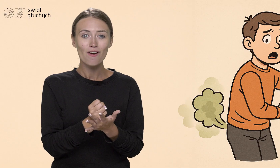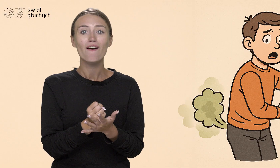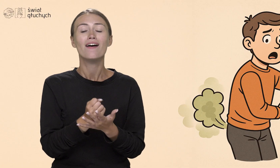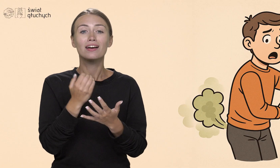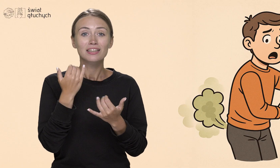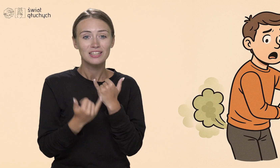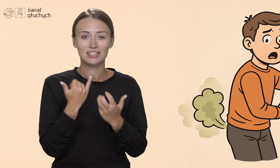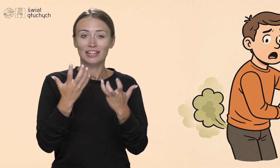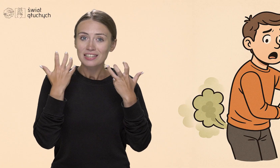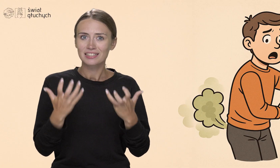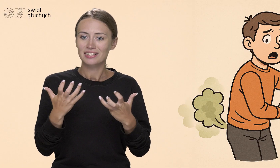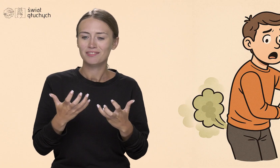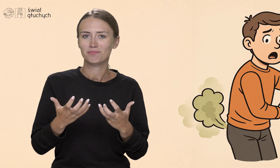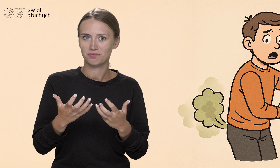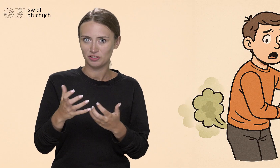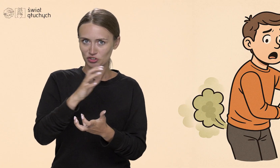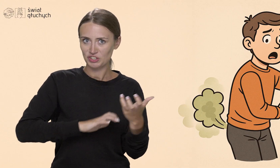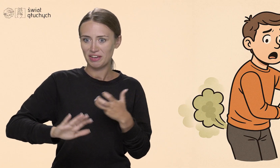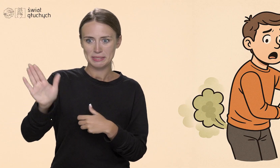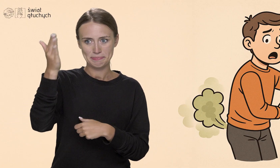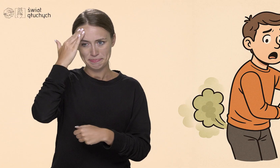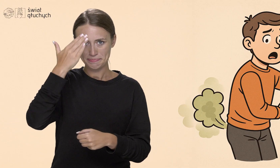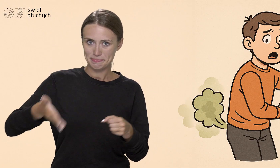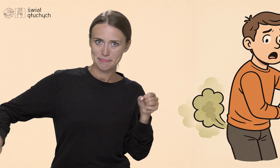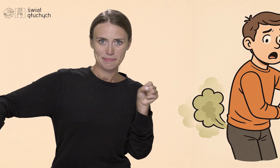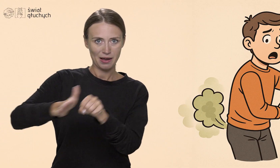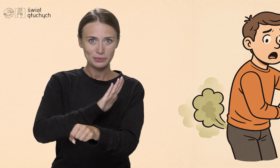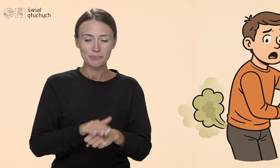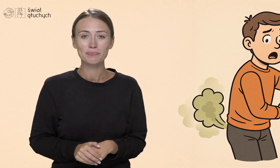to discover the world fully.